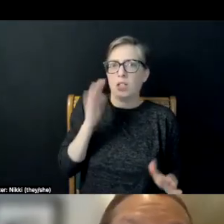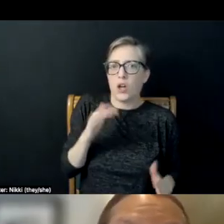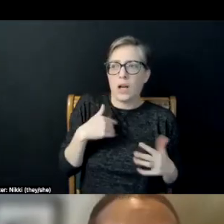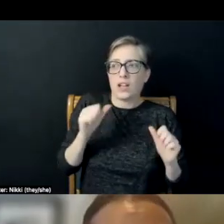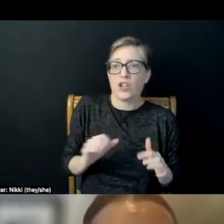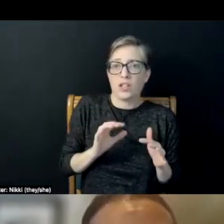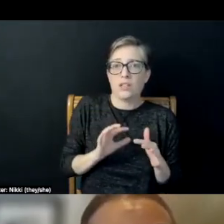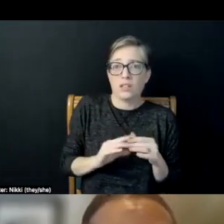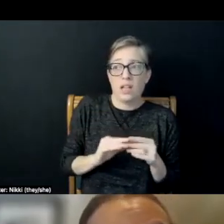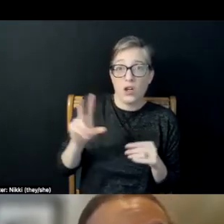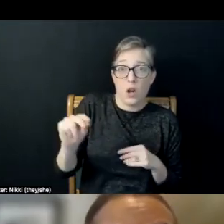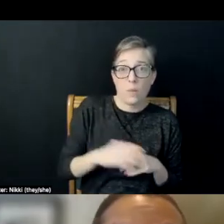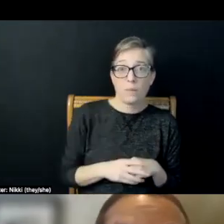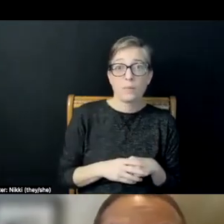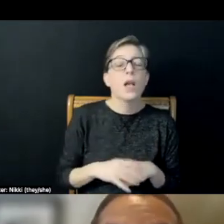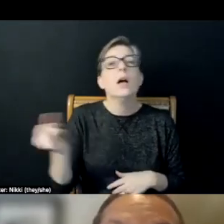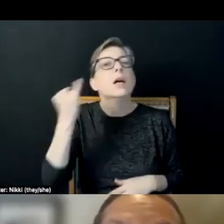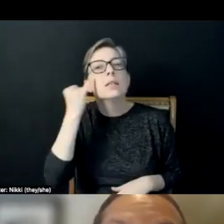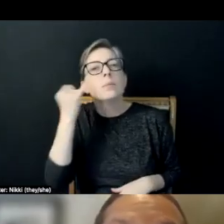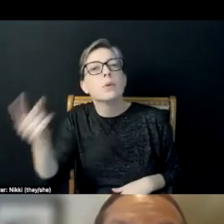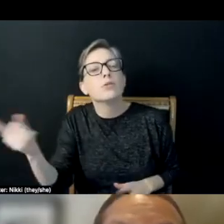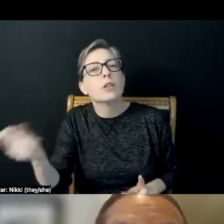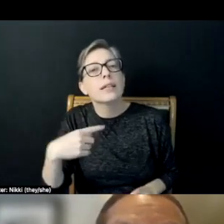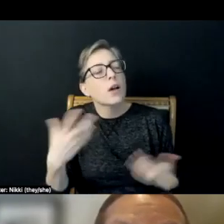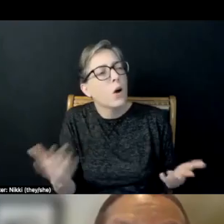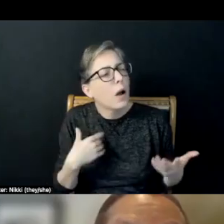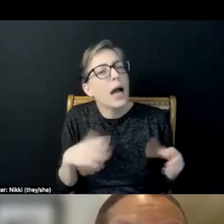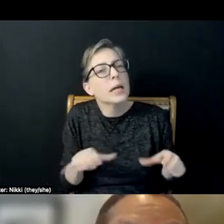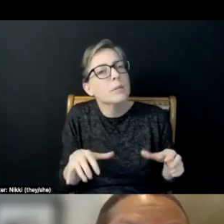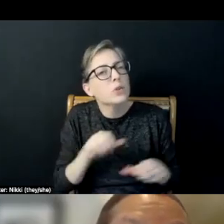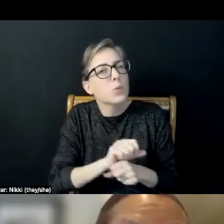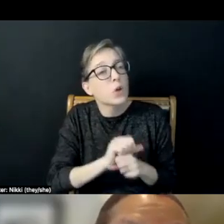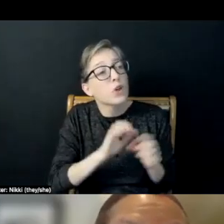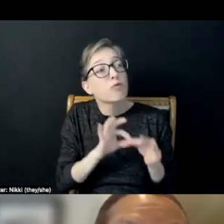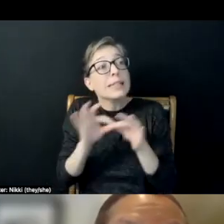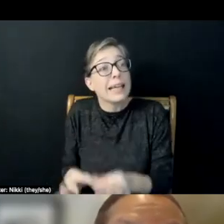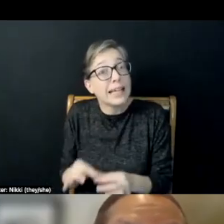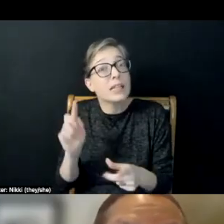Hey, I'm doing work around geneticists in Achondroplasia and I'd love to learn more,